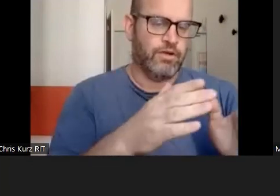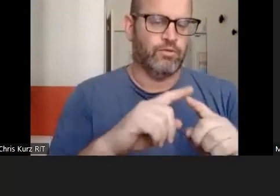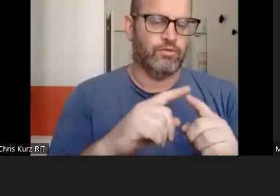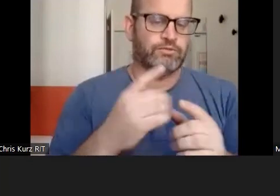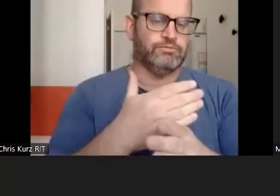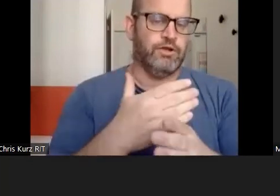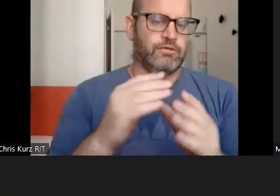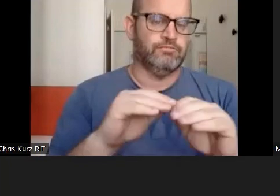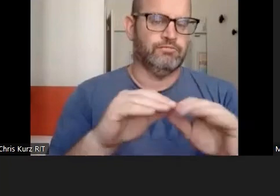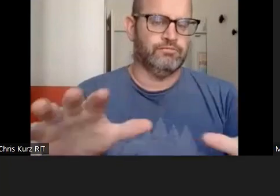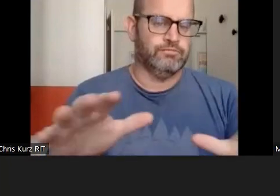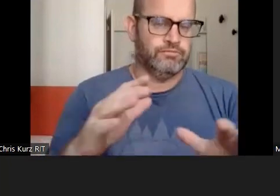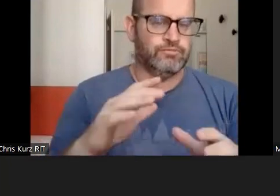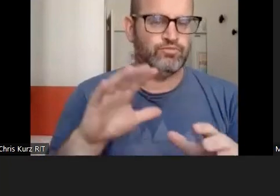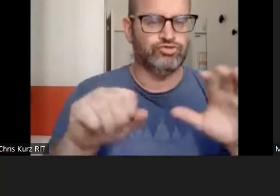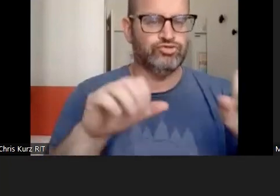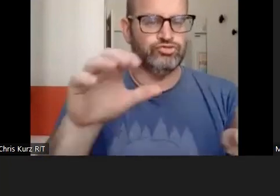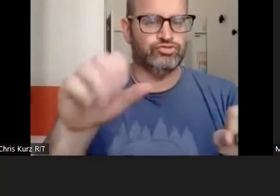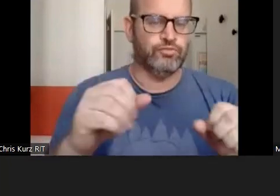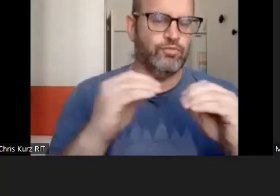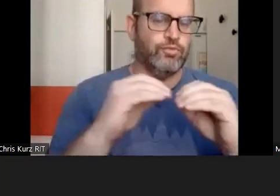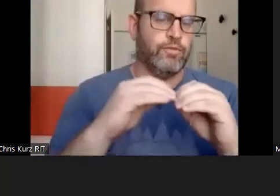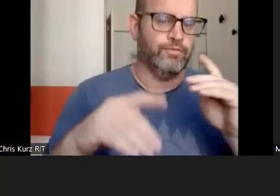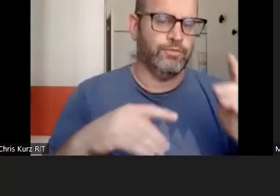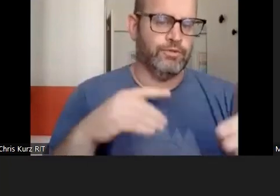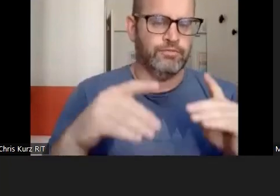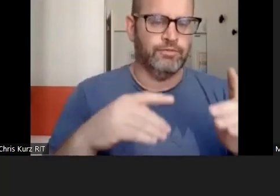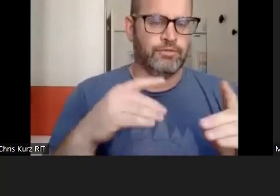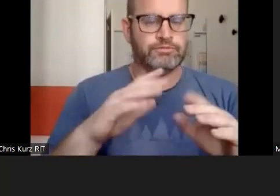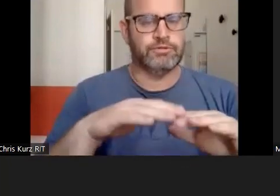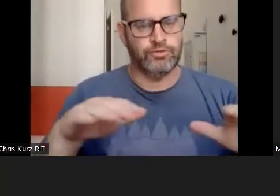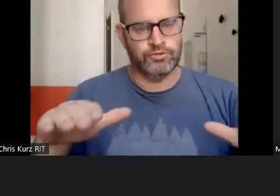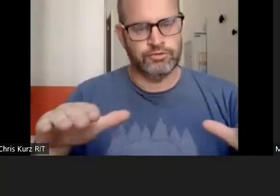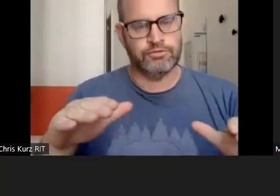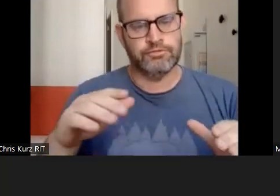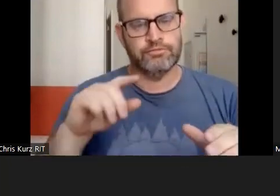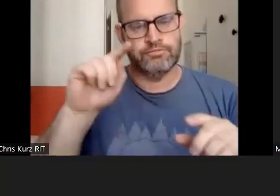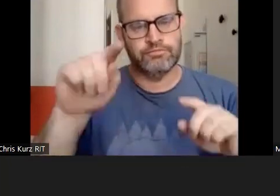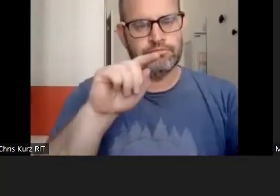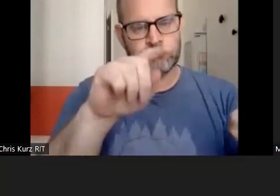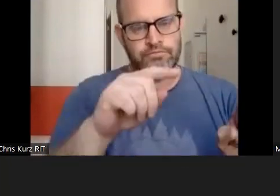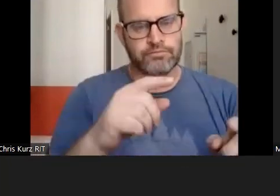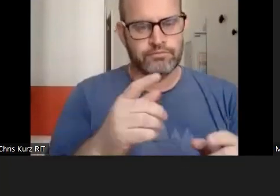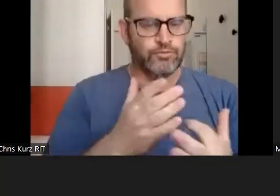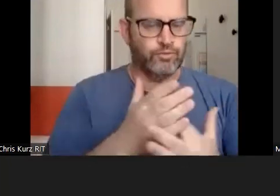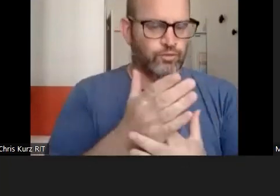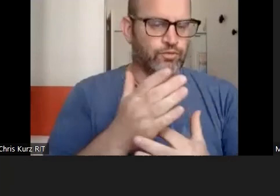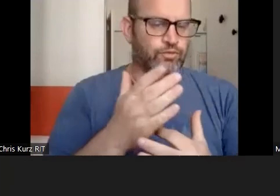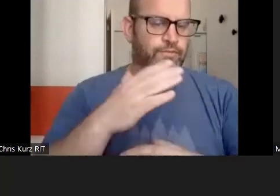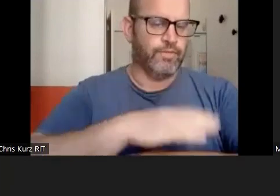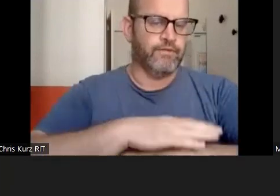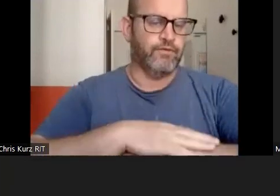the information, the terrific ways that we are disseminating and reaching out to people within the countries,